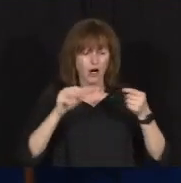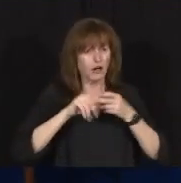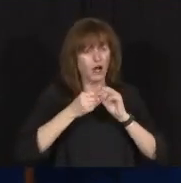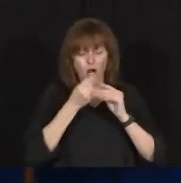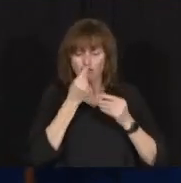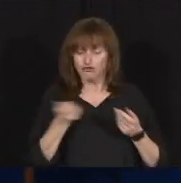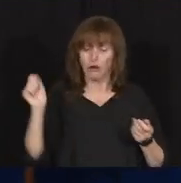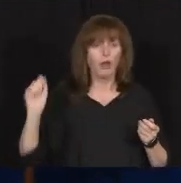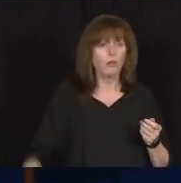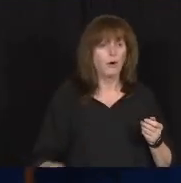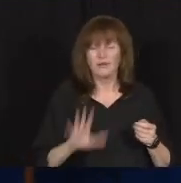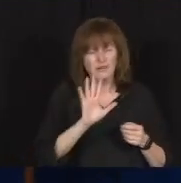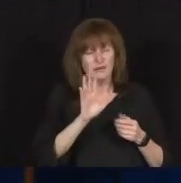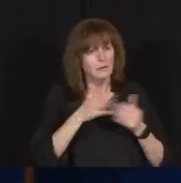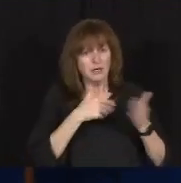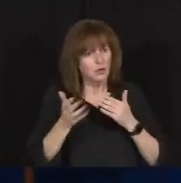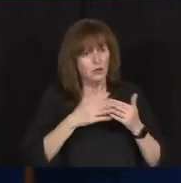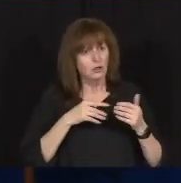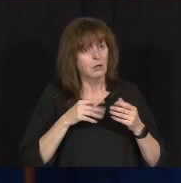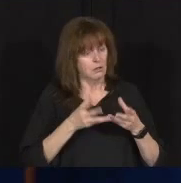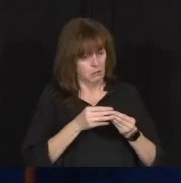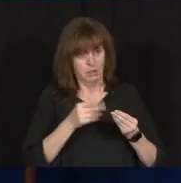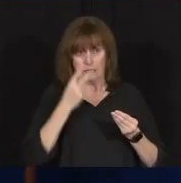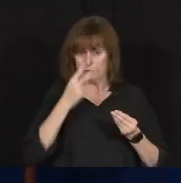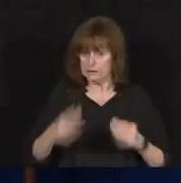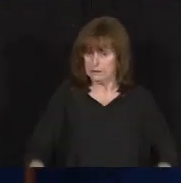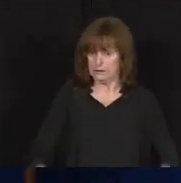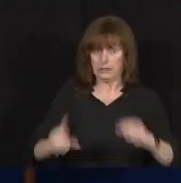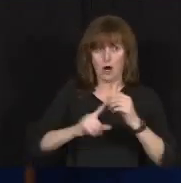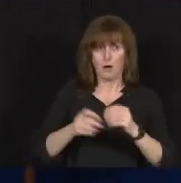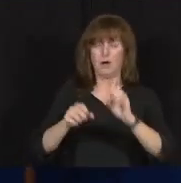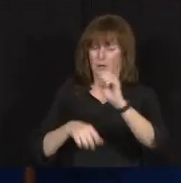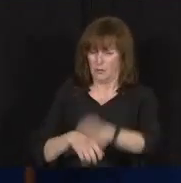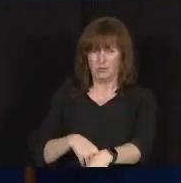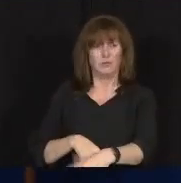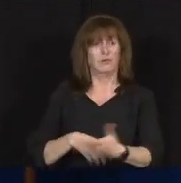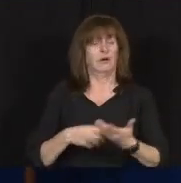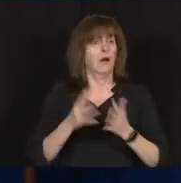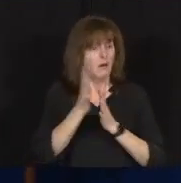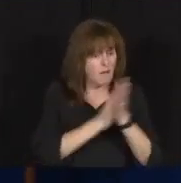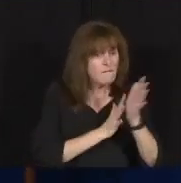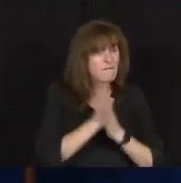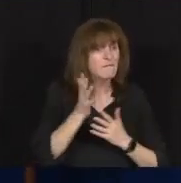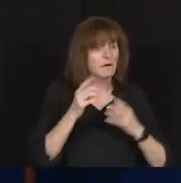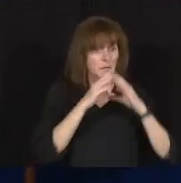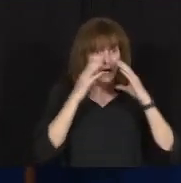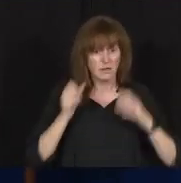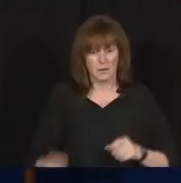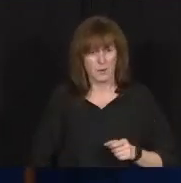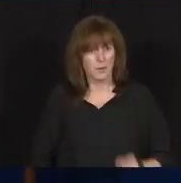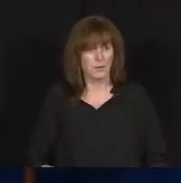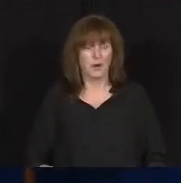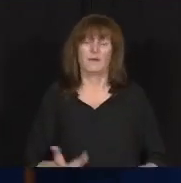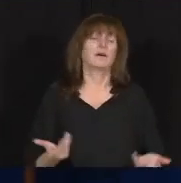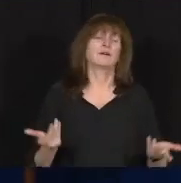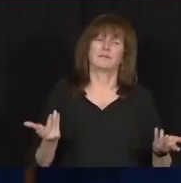wait until you get to an area to dispose of it. If you dispose of gloves or masks again, you contaminate so many different areas